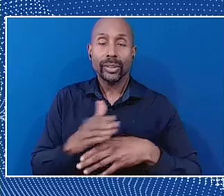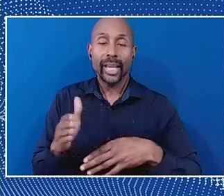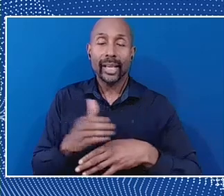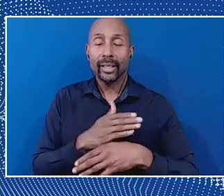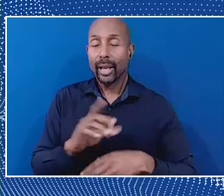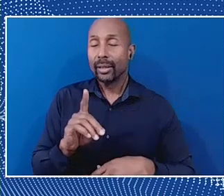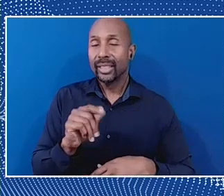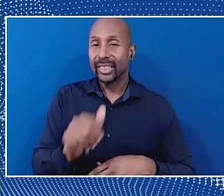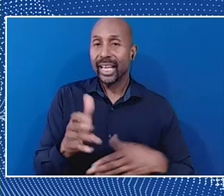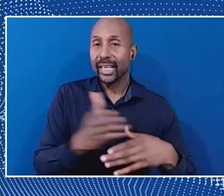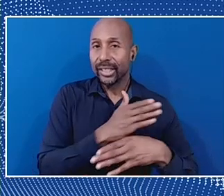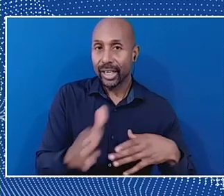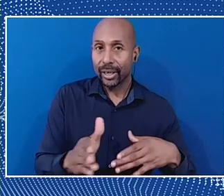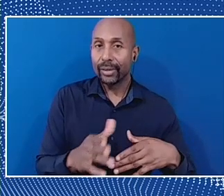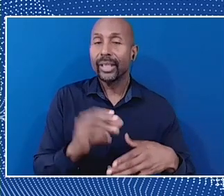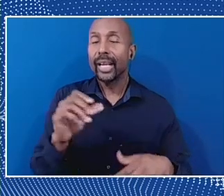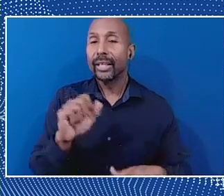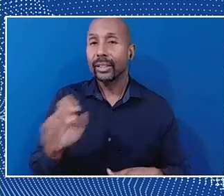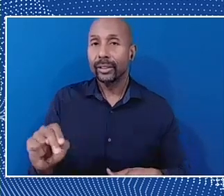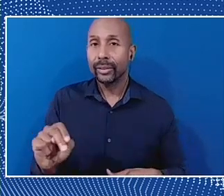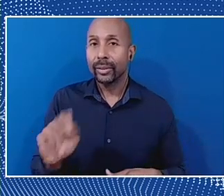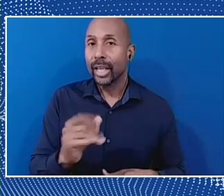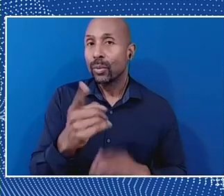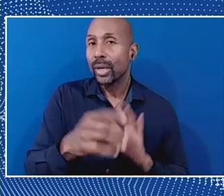sharing can be accomplished. Thank you.